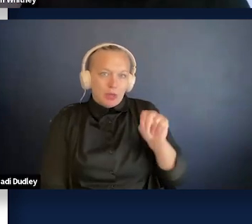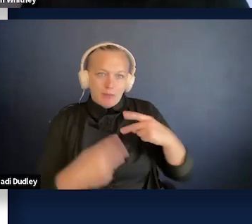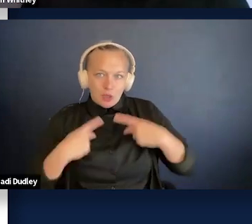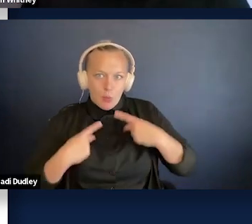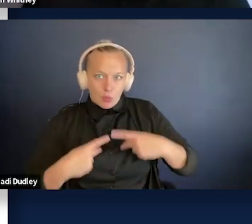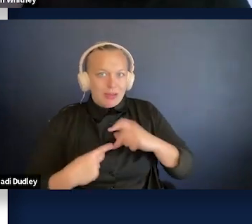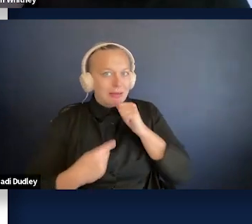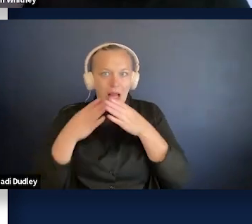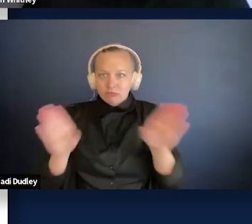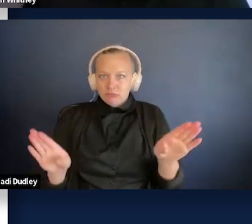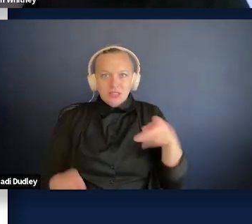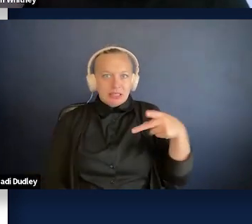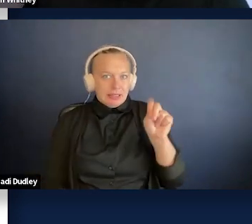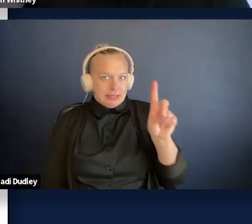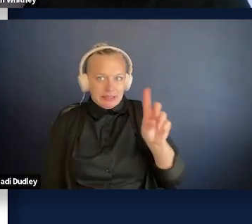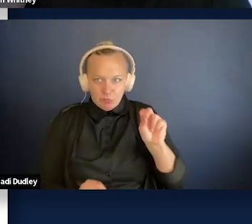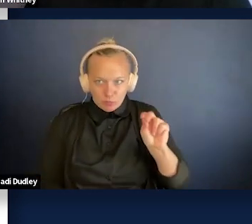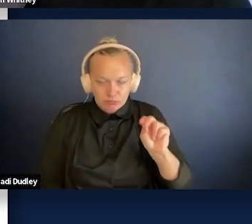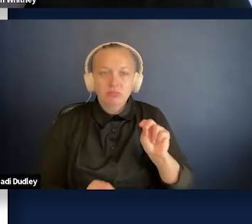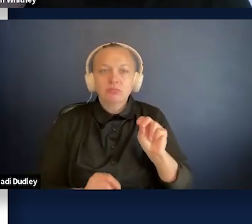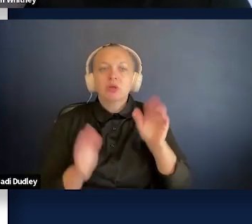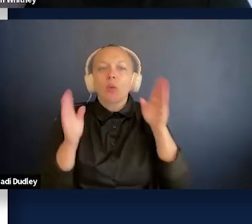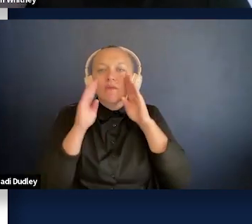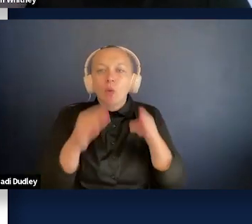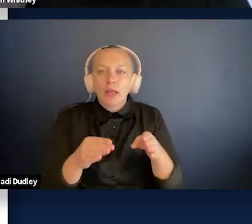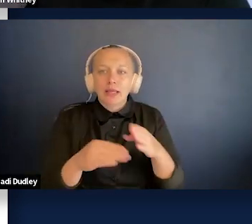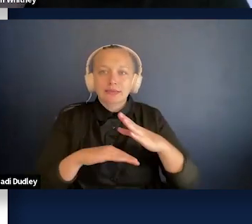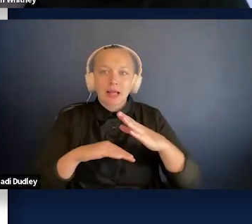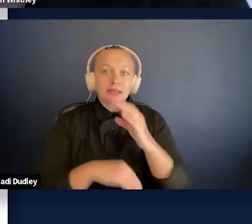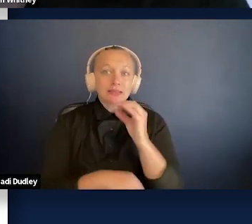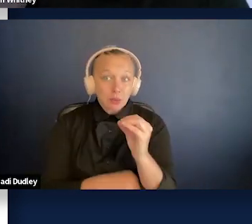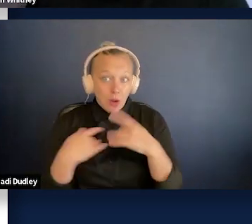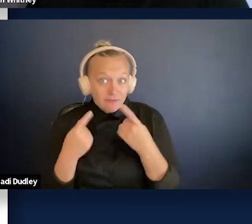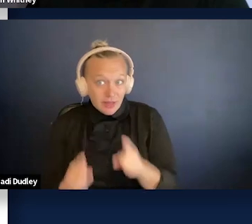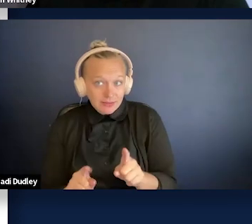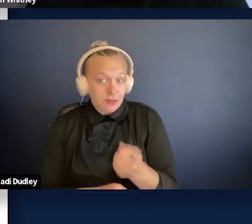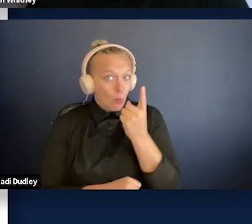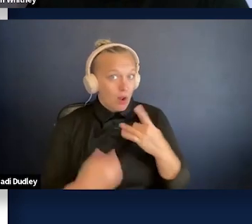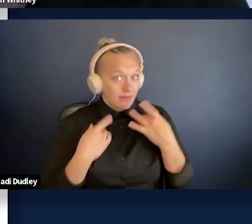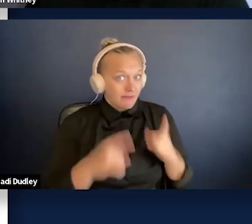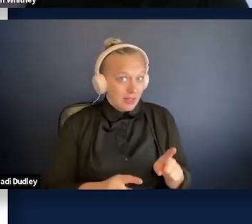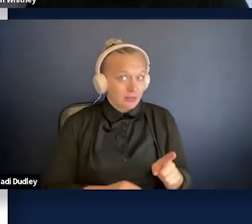Uh, so here, we're looking at zero events, one event, or two or more events. Men are on the left.